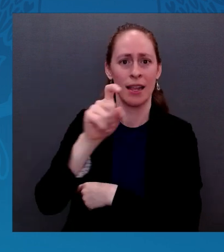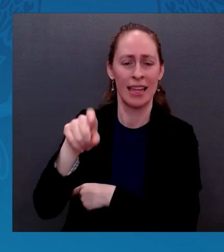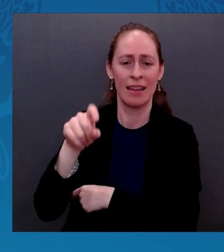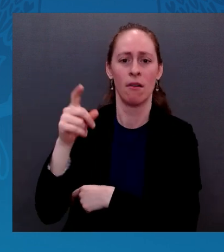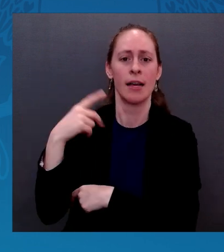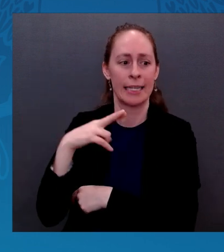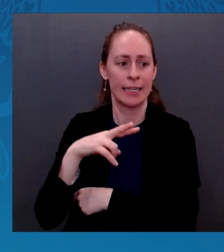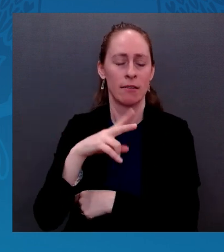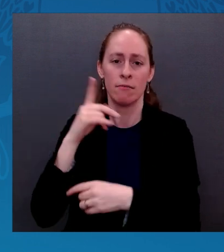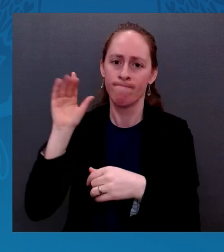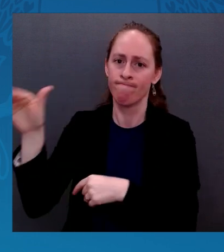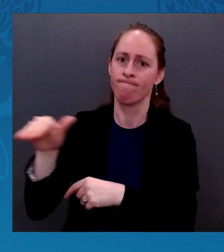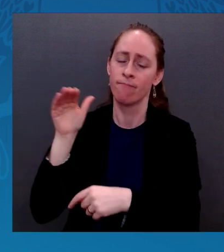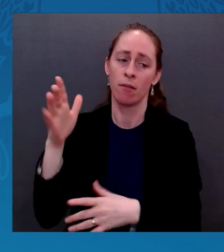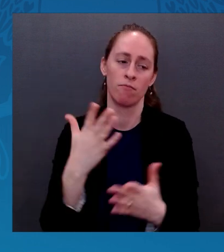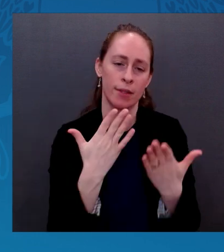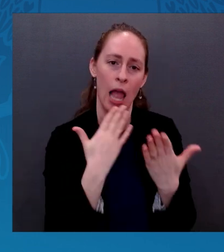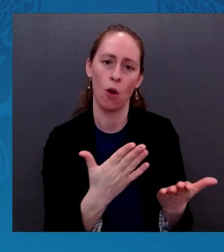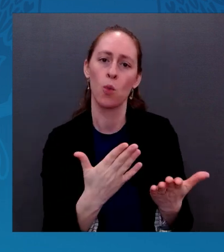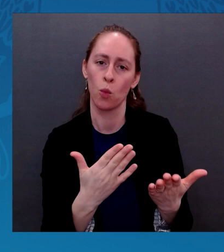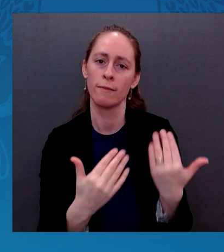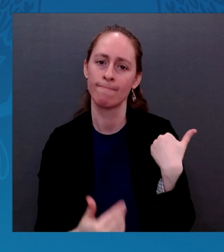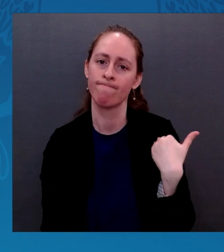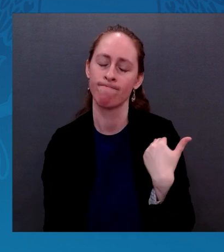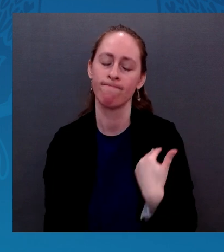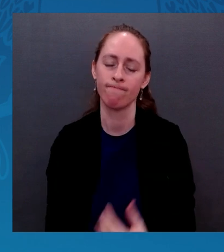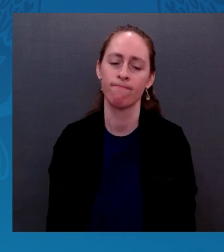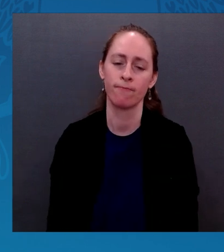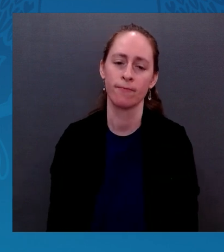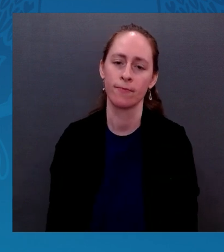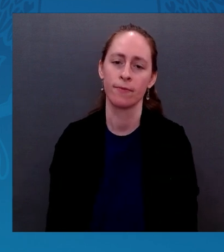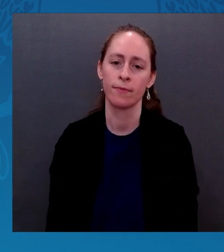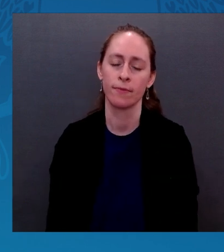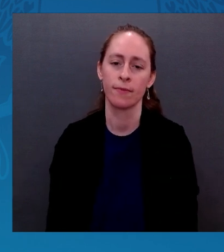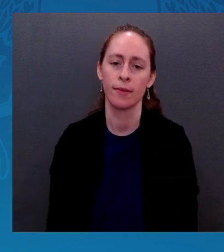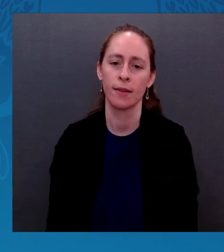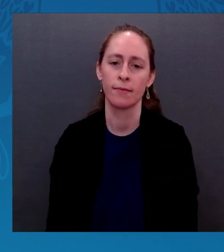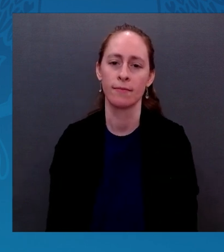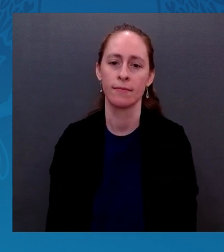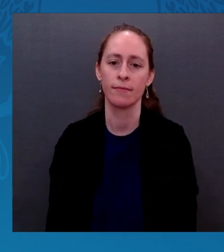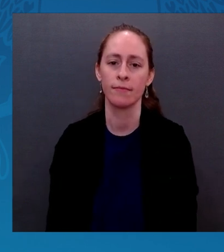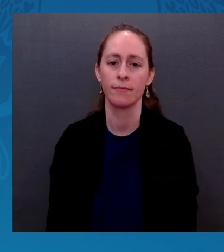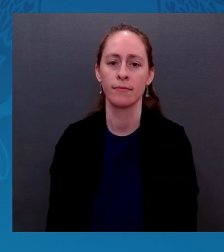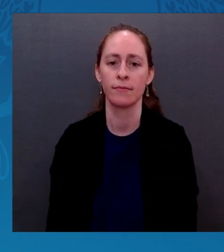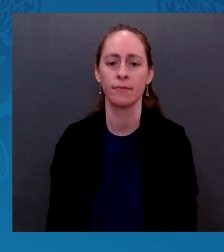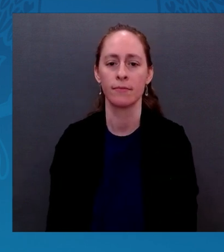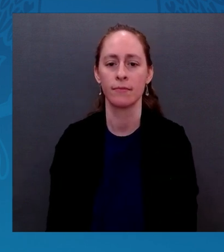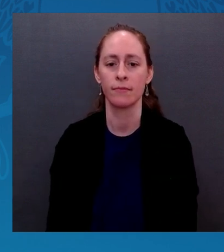I want to thank the community members will get into a more in-depth conversation, I'm about to pass the microphone over to the administrator,